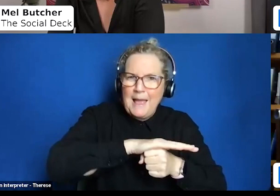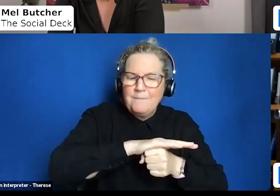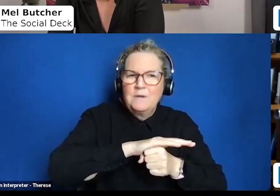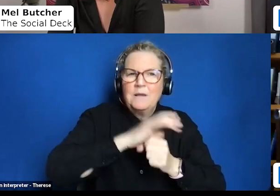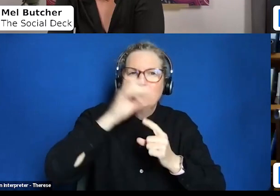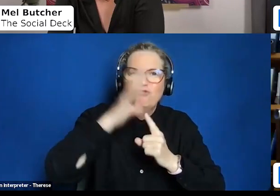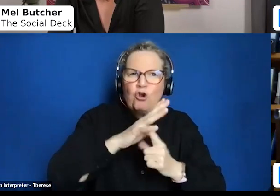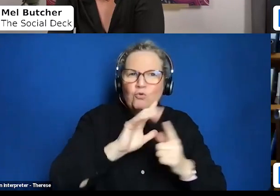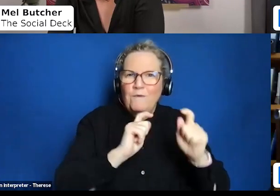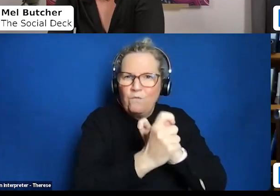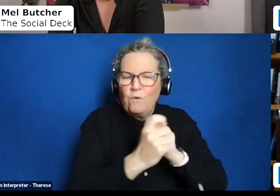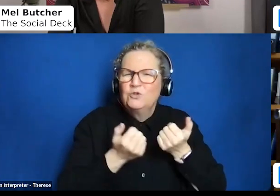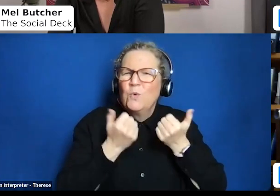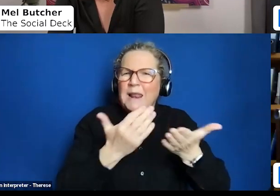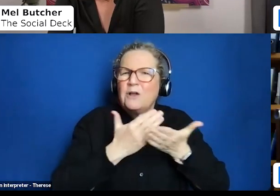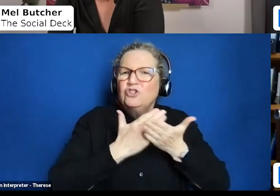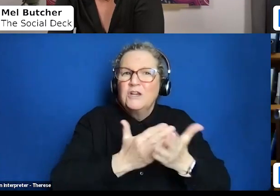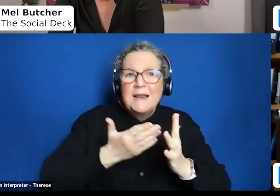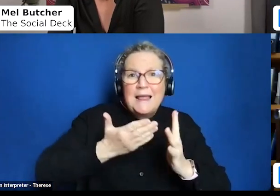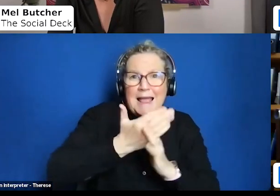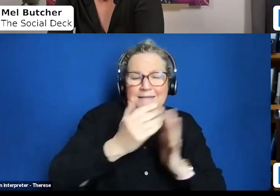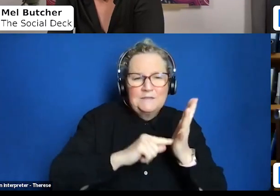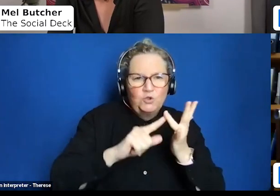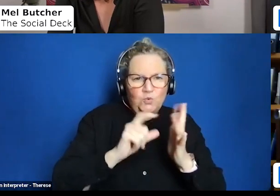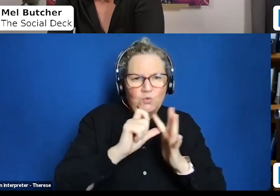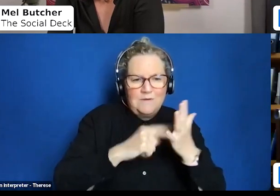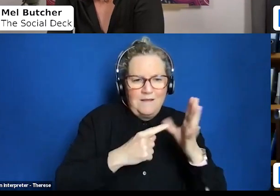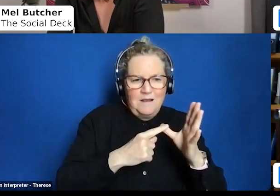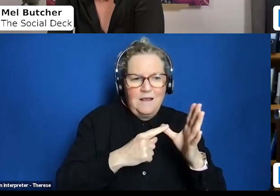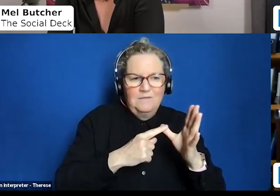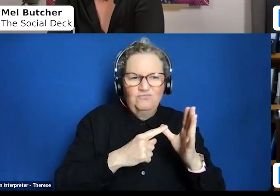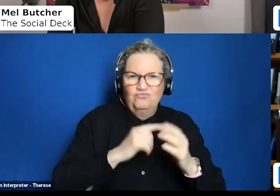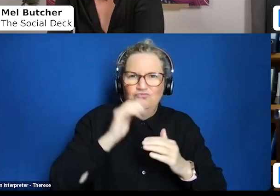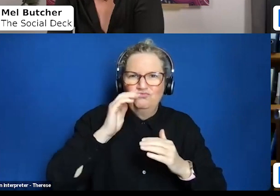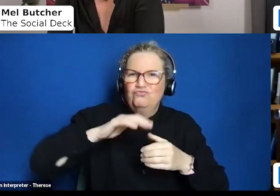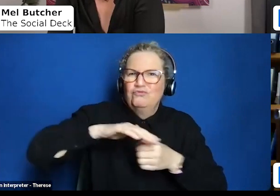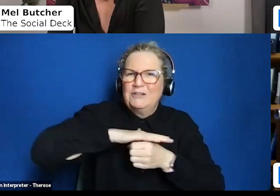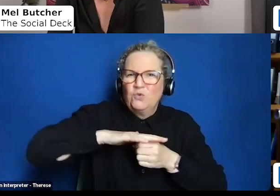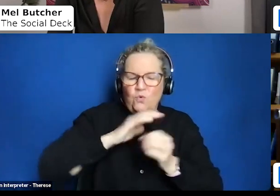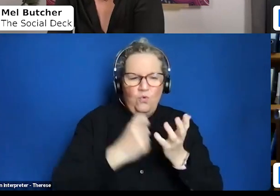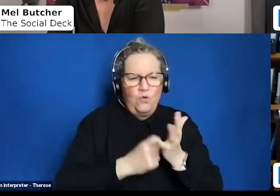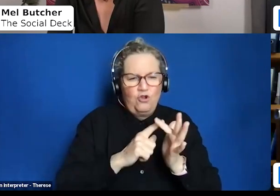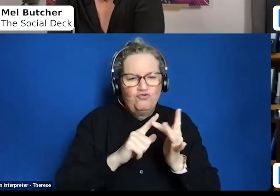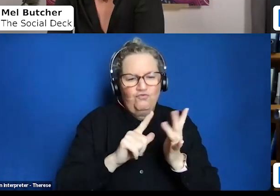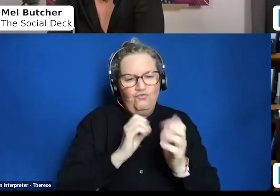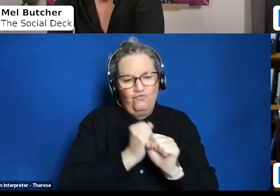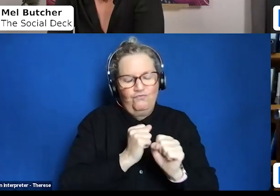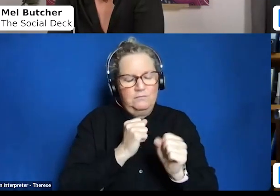shared access to data and information at a regional level for Aboriginal and Torres Strait Islander communities?